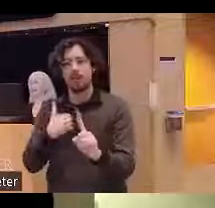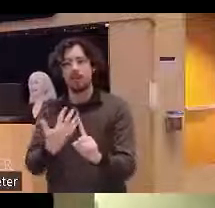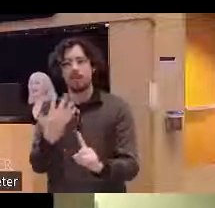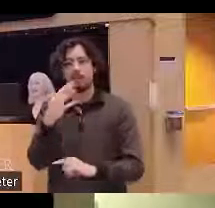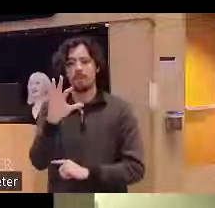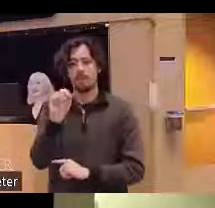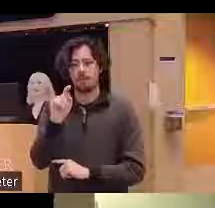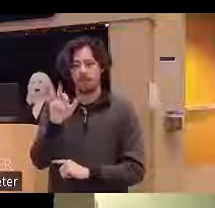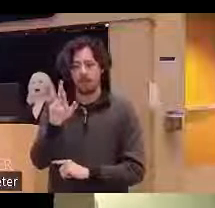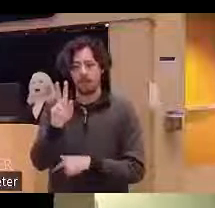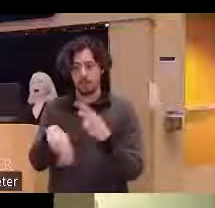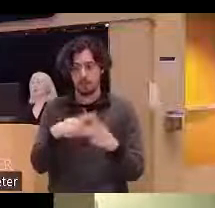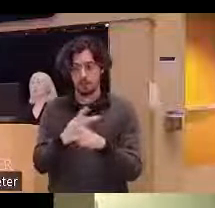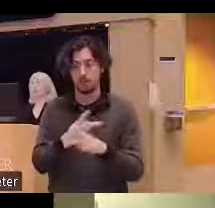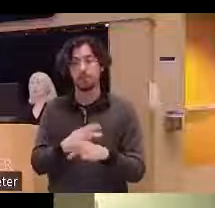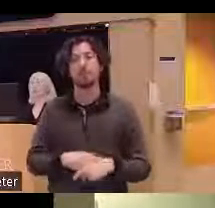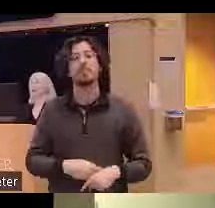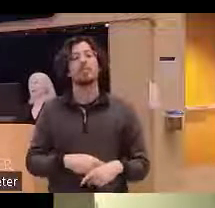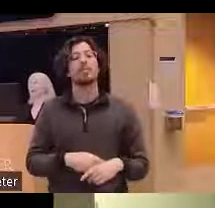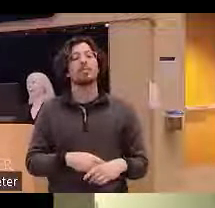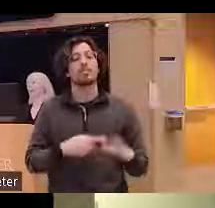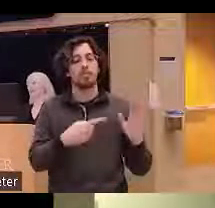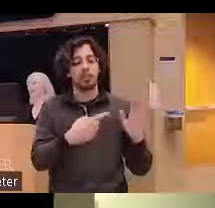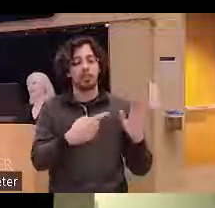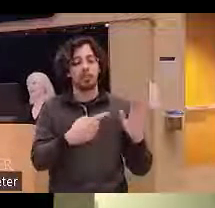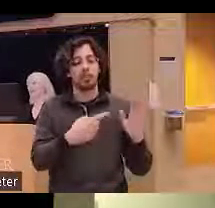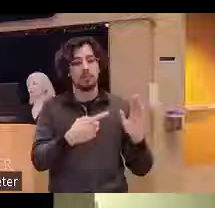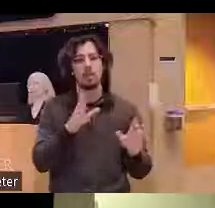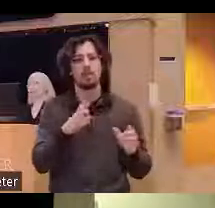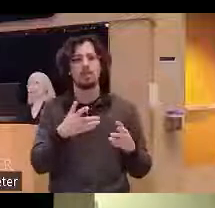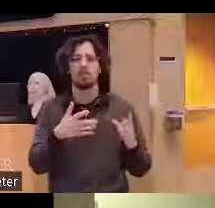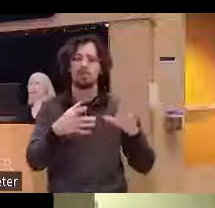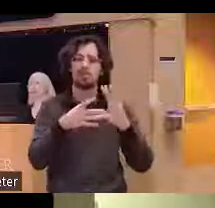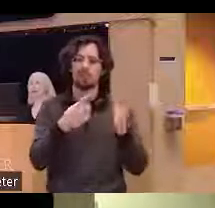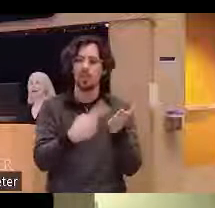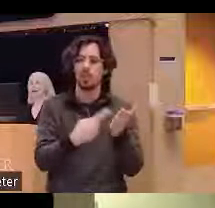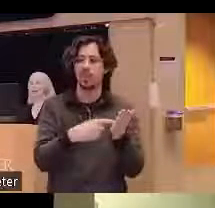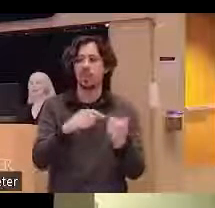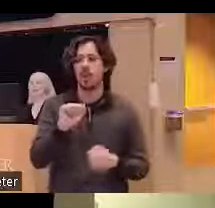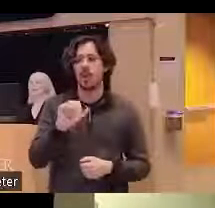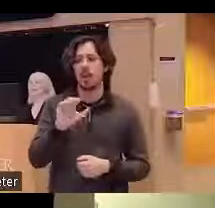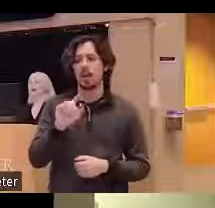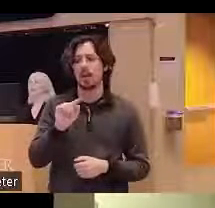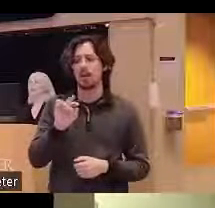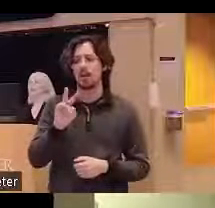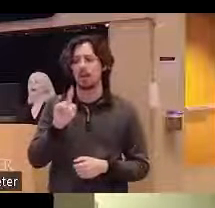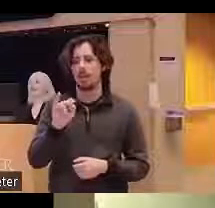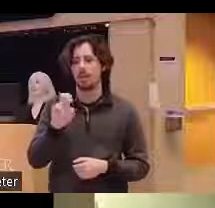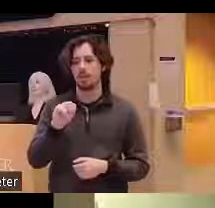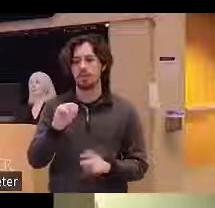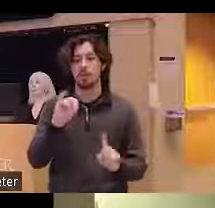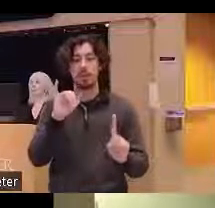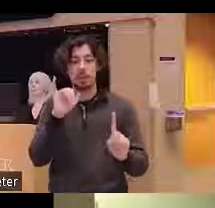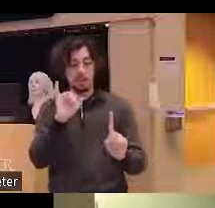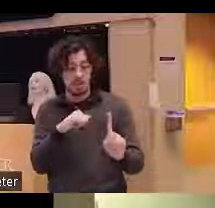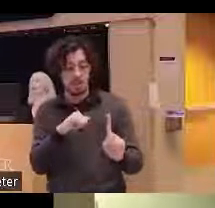that lifts out um something called activation and what we found is that was a factor that predicted